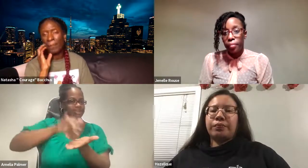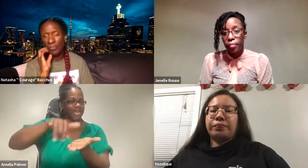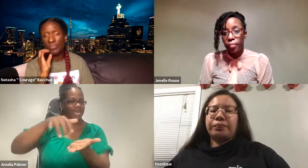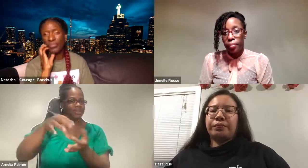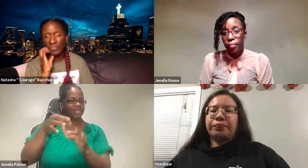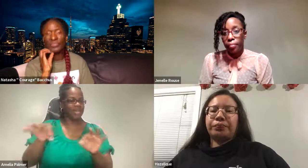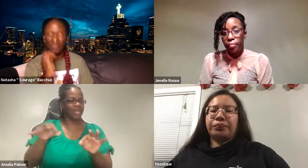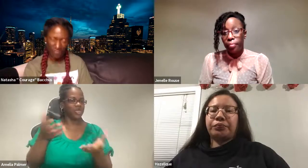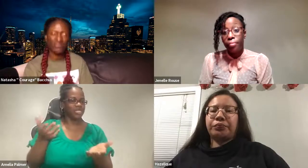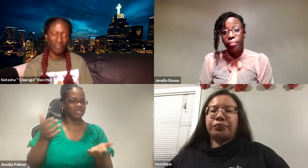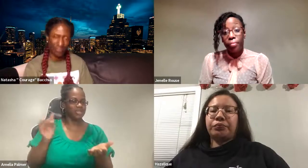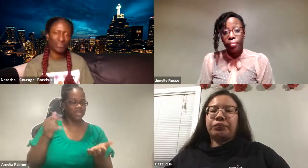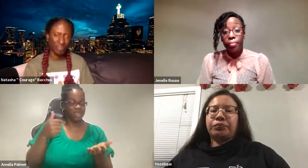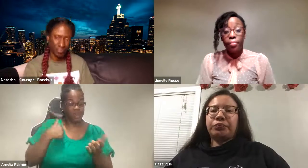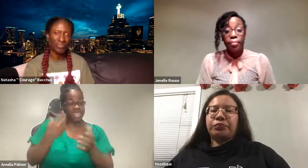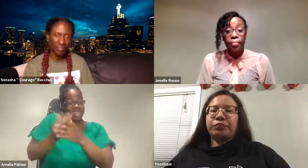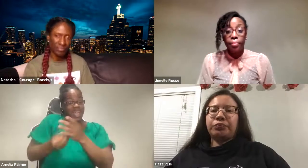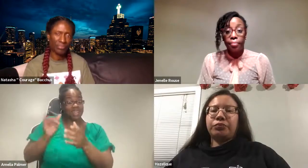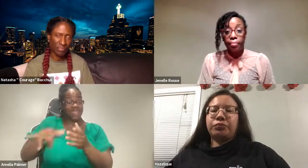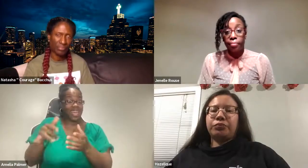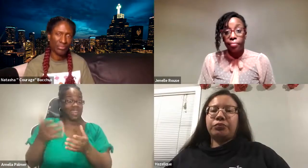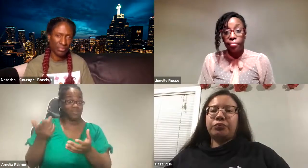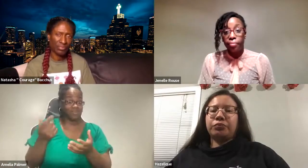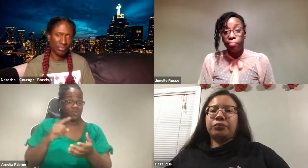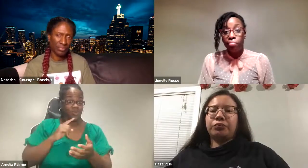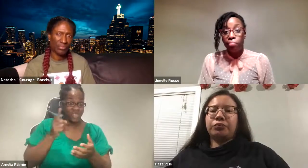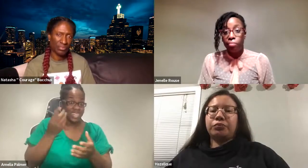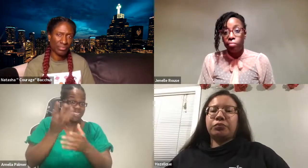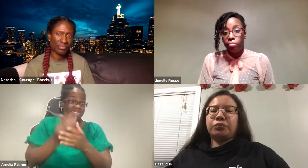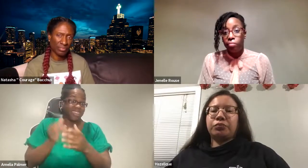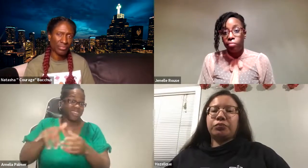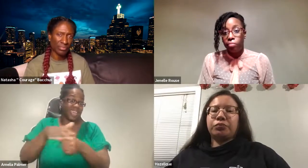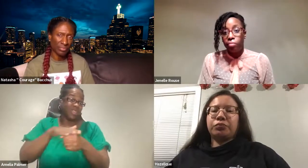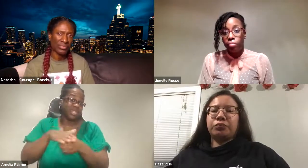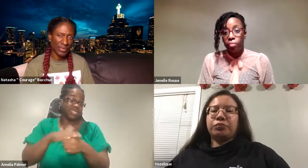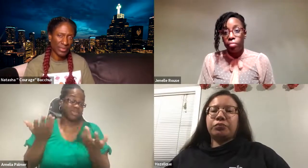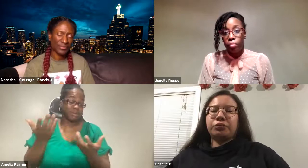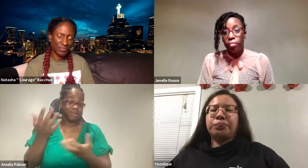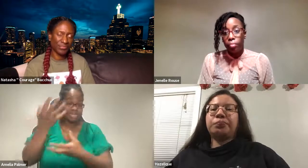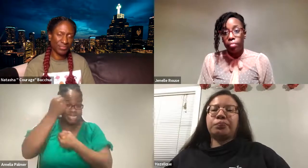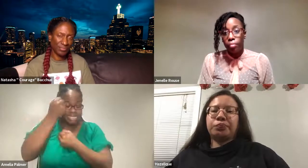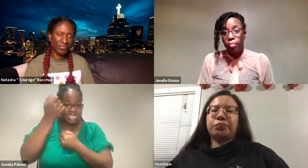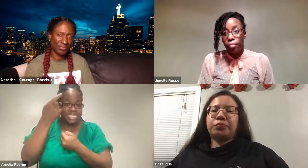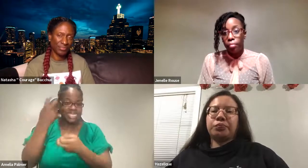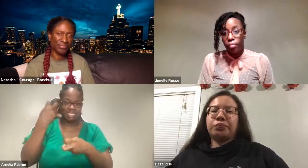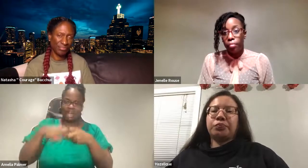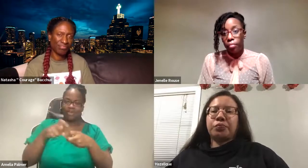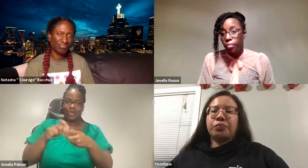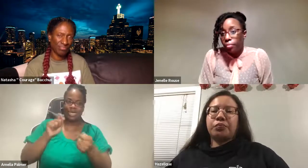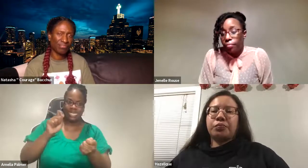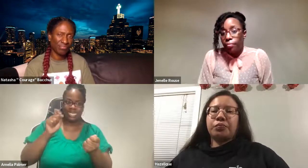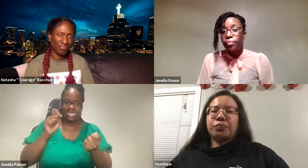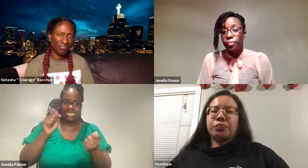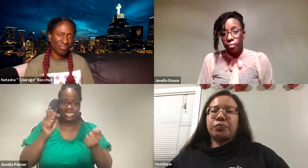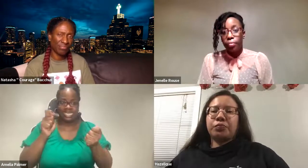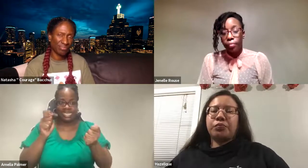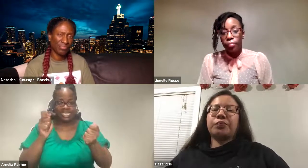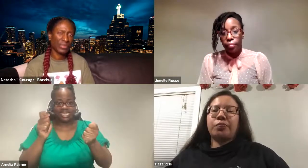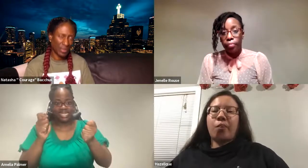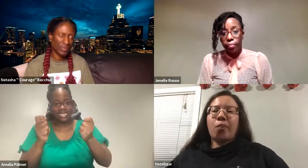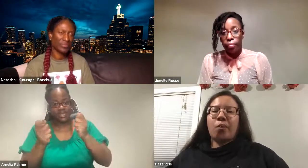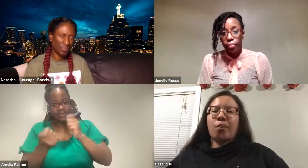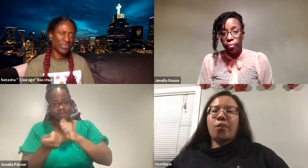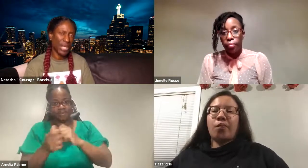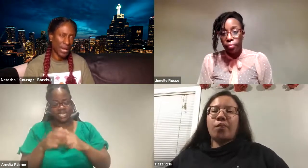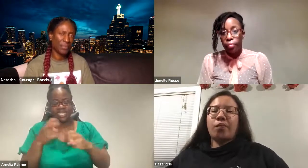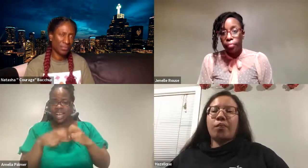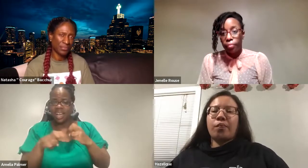and so we need more records and more discussion about that language happening. as languages start